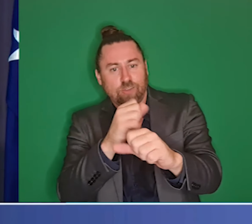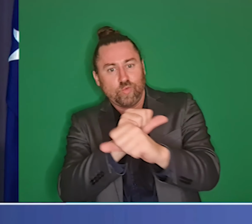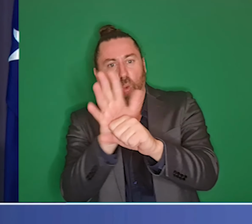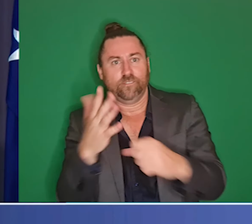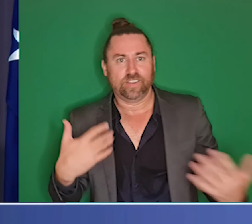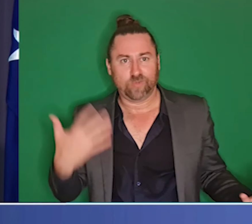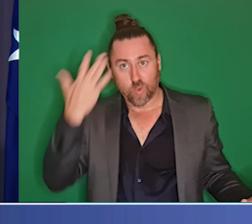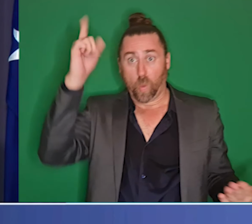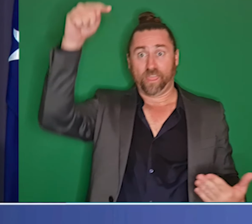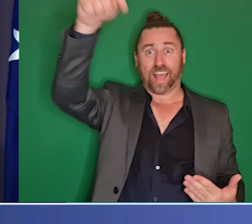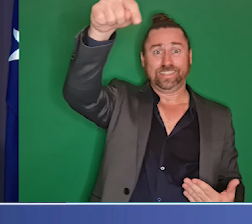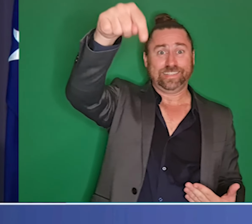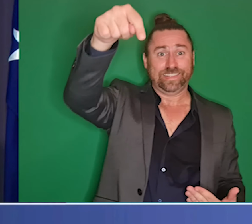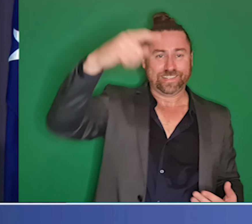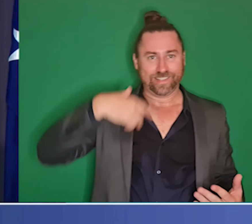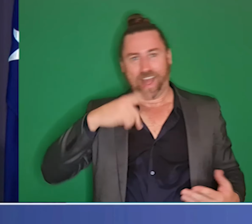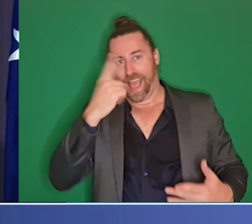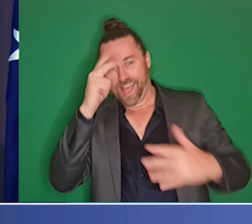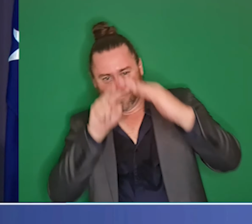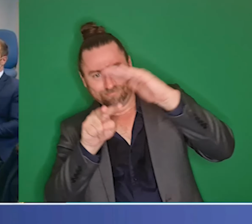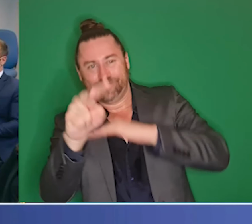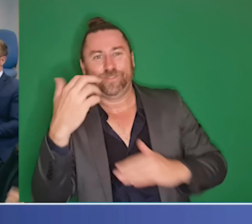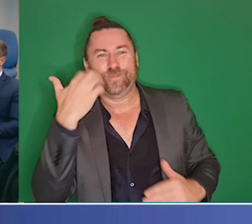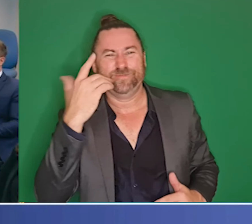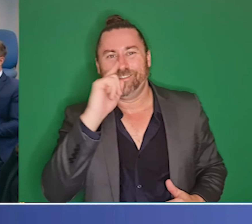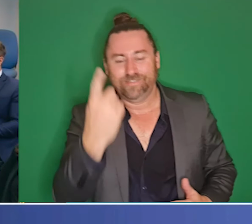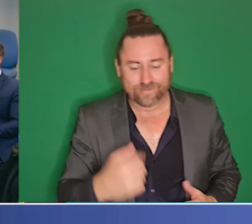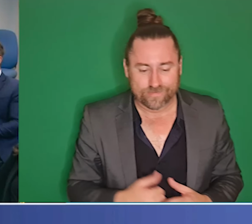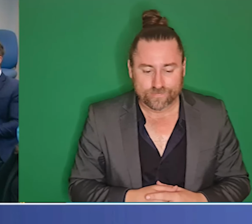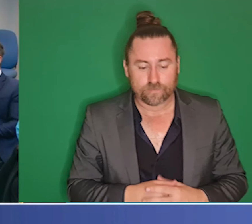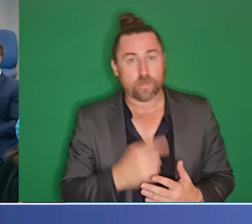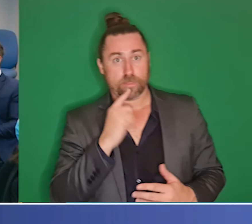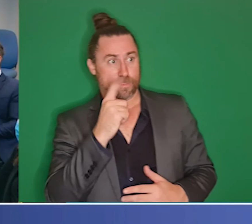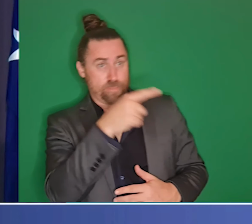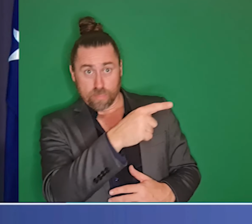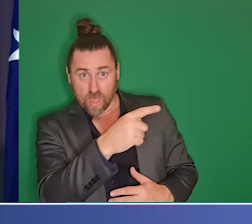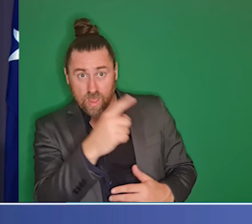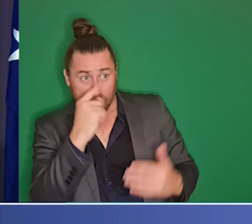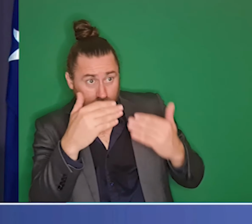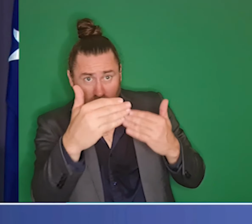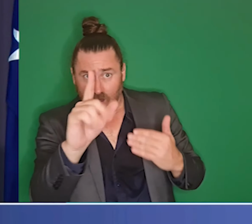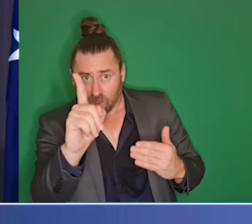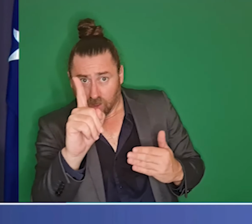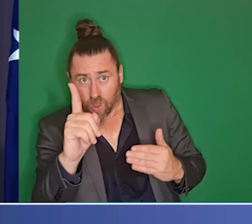what those future variants might hold. Is that 'cause it's mutated with the common cold? No.